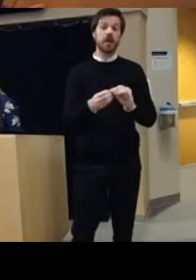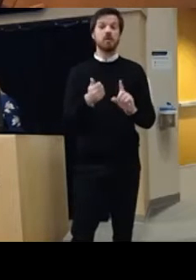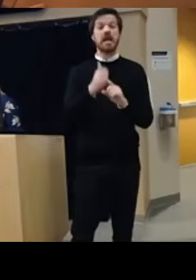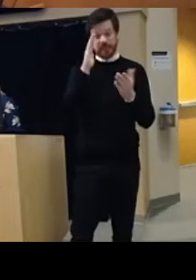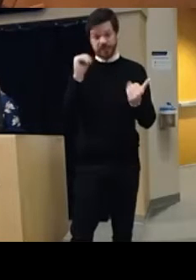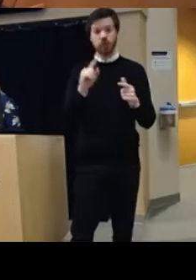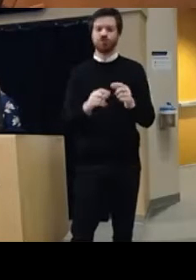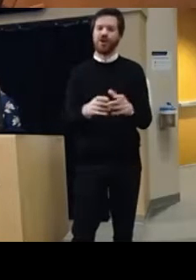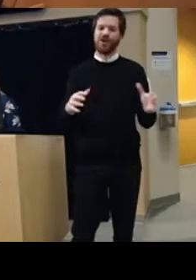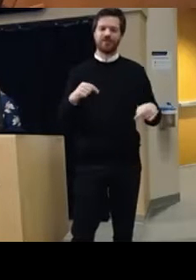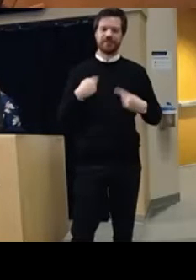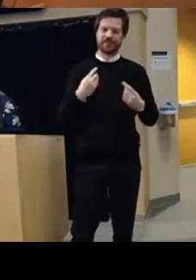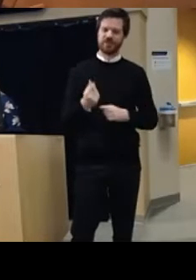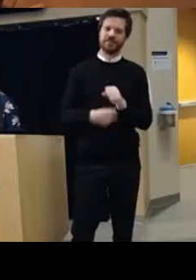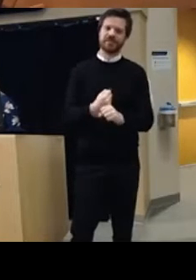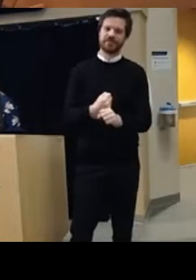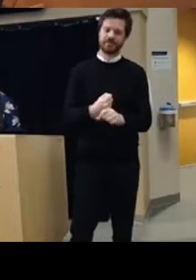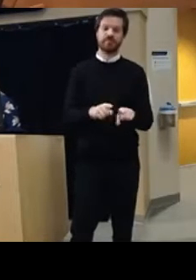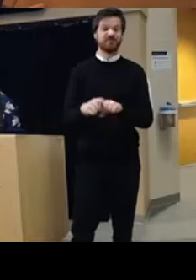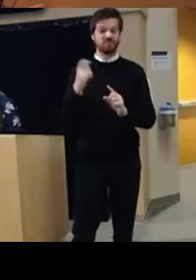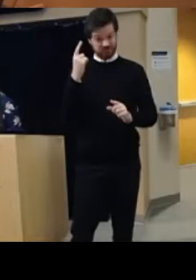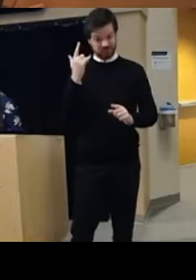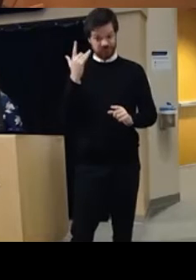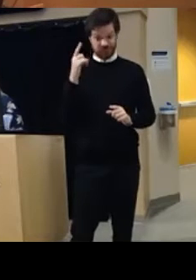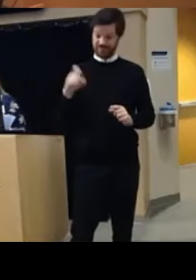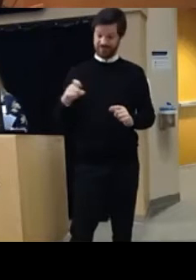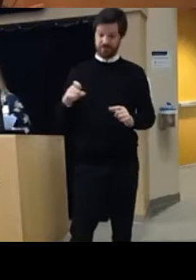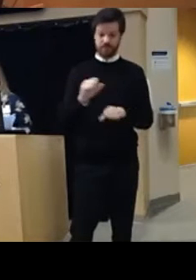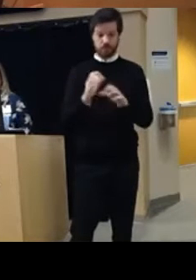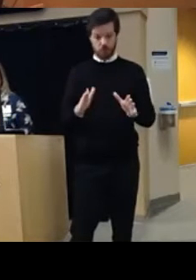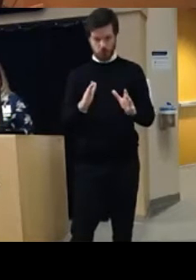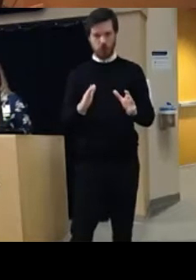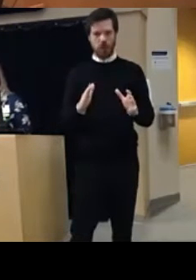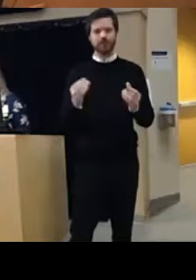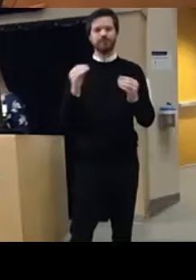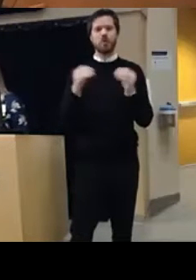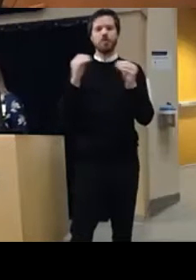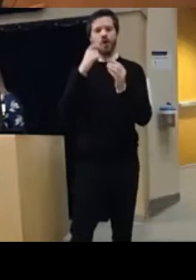have grown over the past few years as the needs of employees have been more widely recognized so